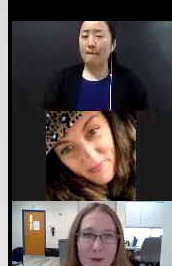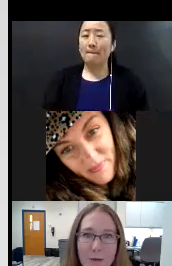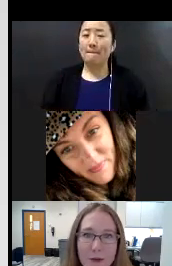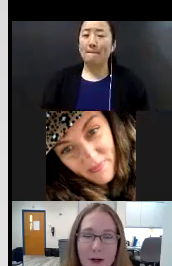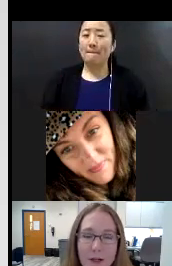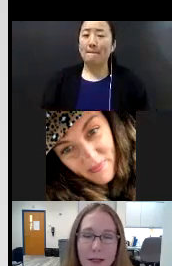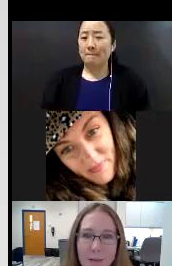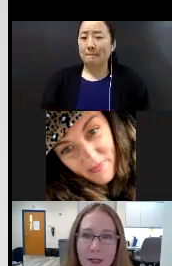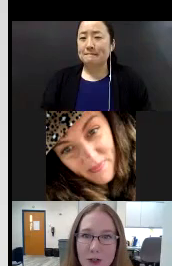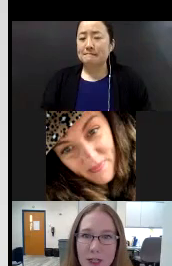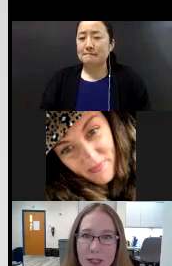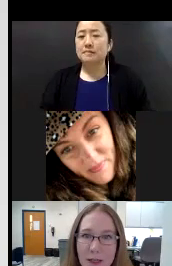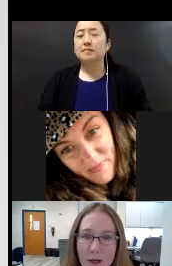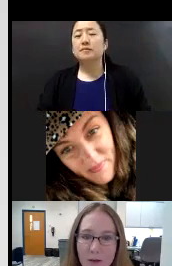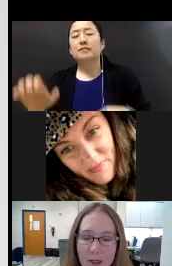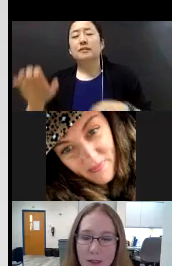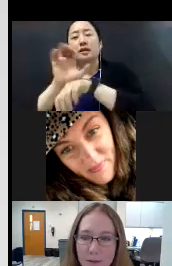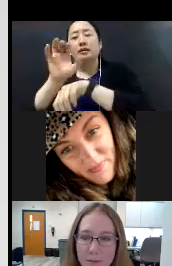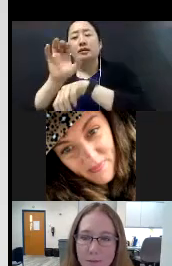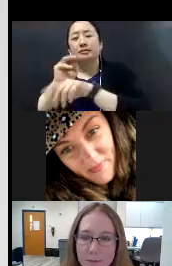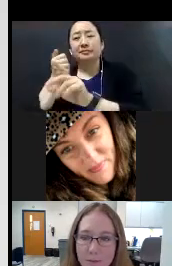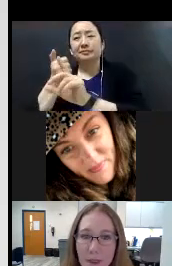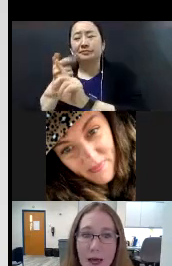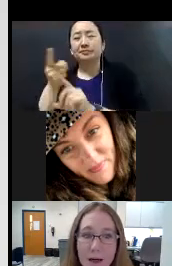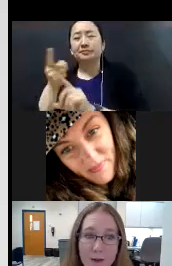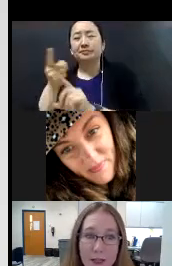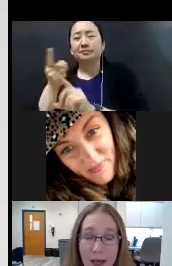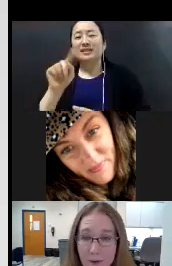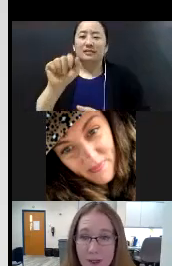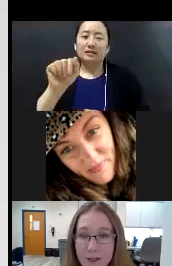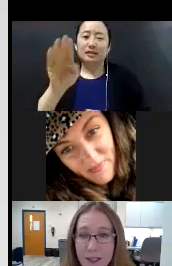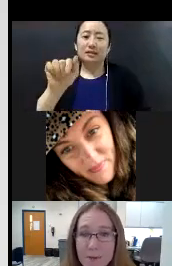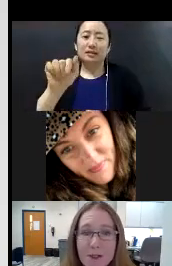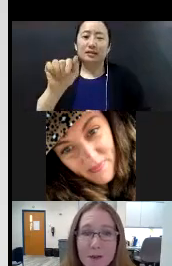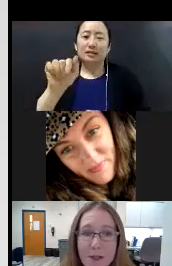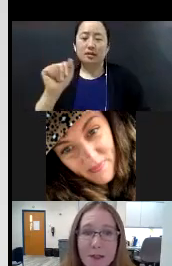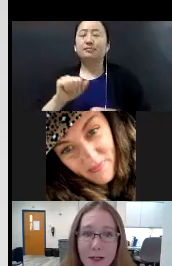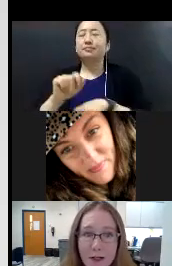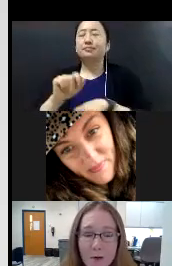Tabatha Sorenson: WITH OUR CASE MANAGERS TAKING ON A LOT AFTER THE ASSESSMENT IS DONE AND WHAT THE